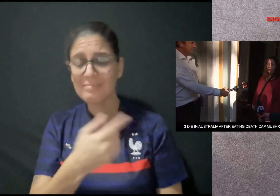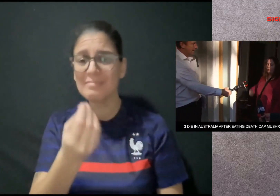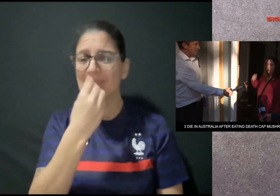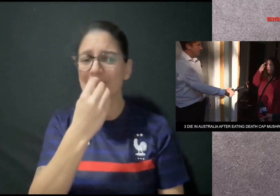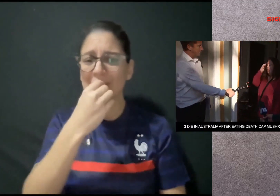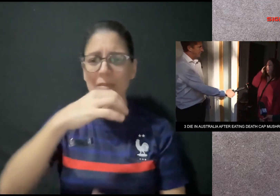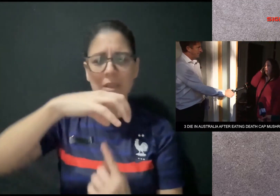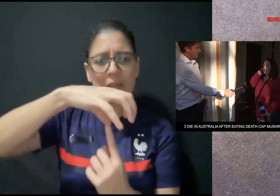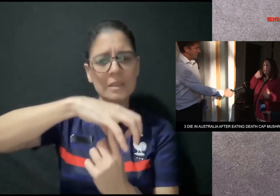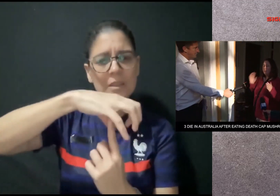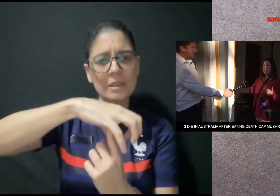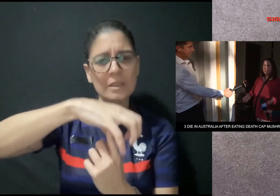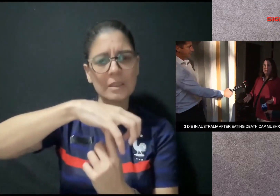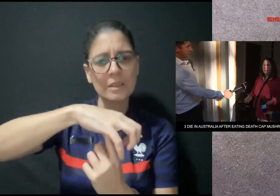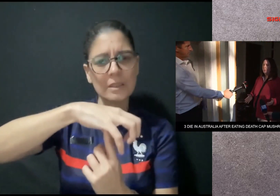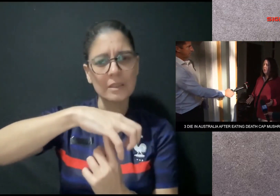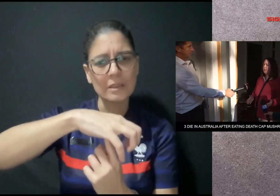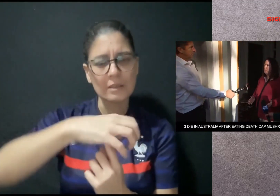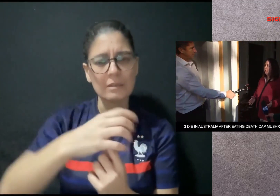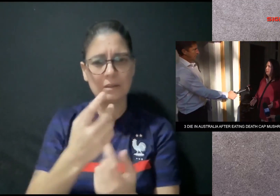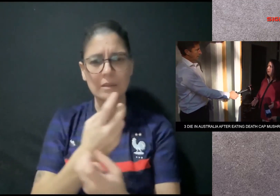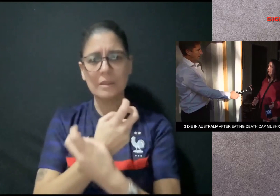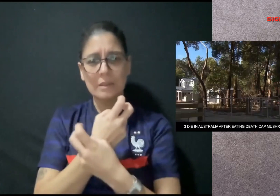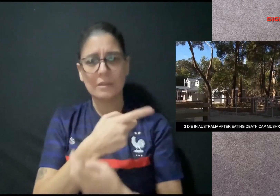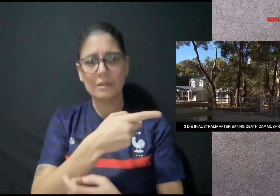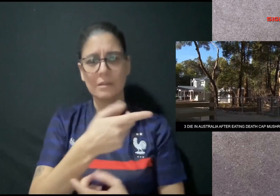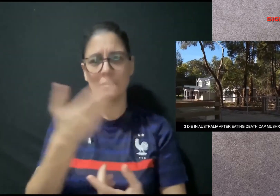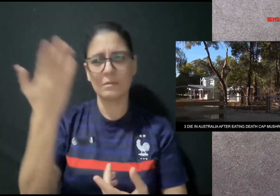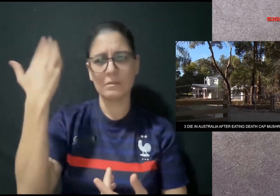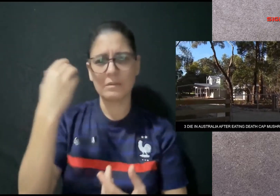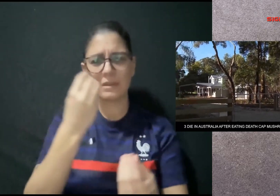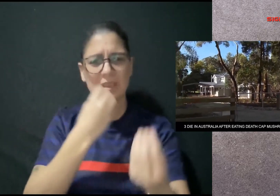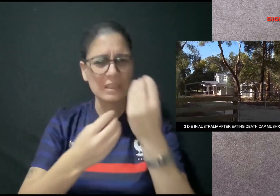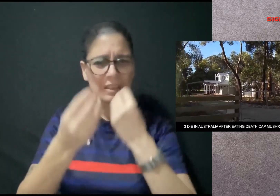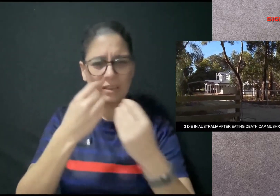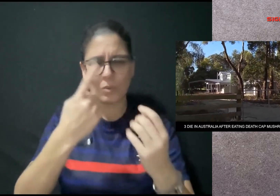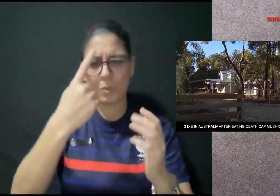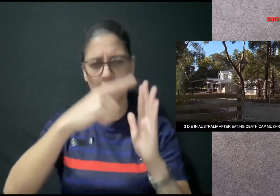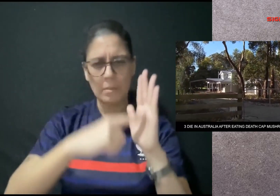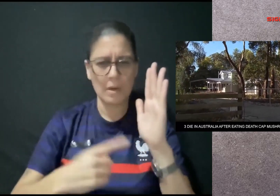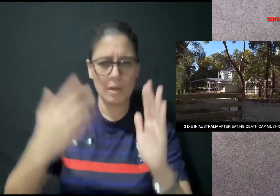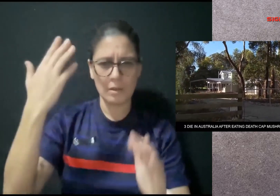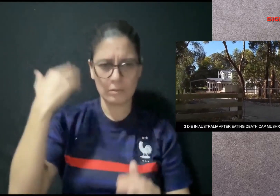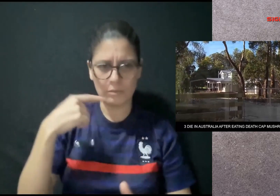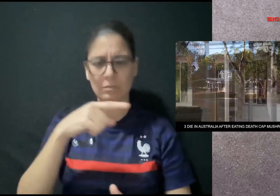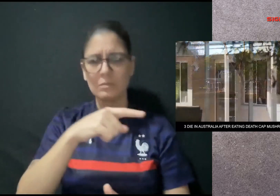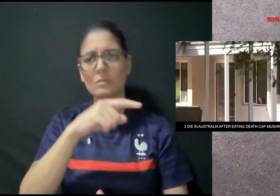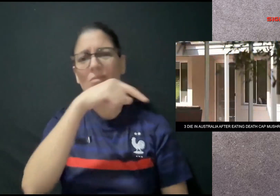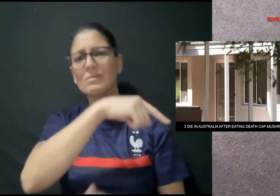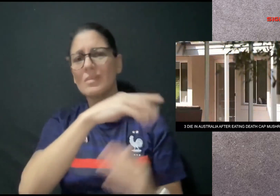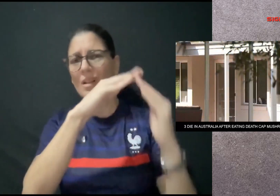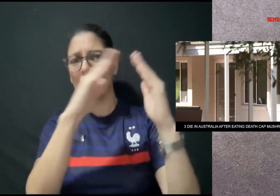they believe the three people ate death cap mushrooms during a lunch last month at the